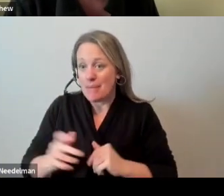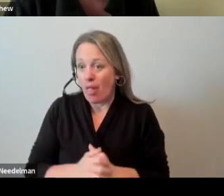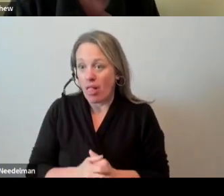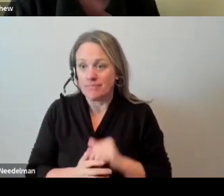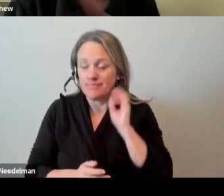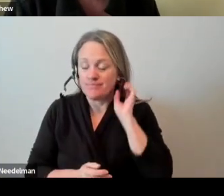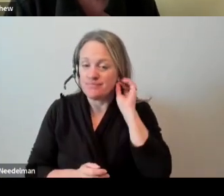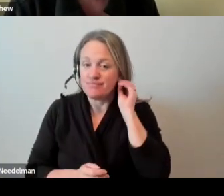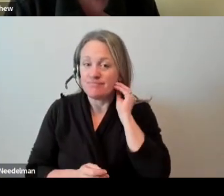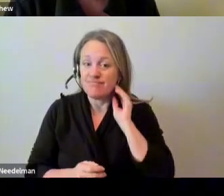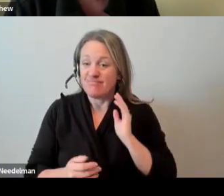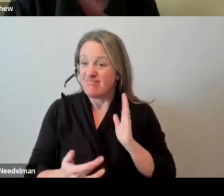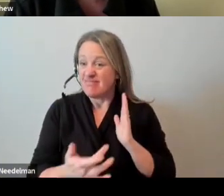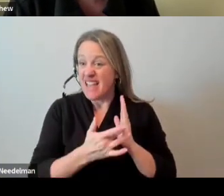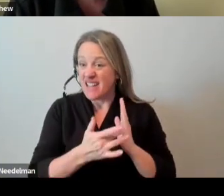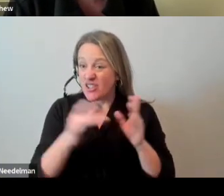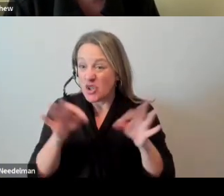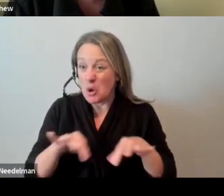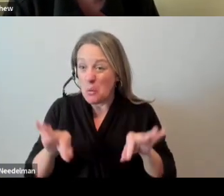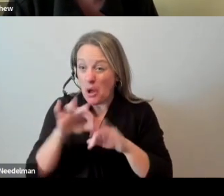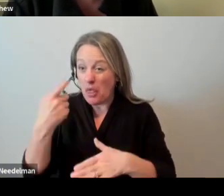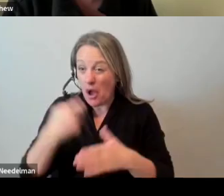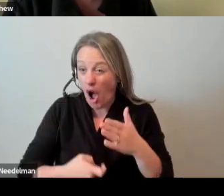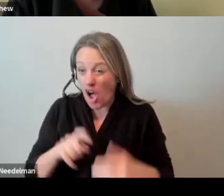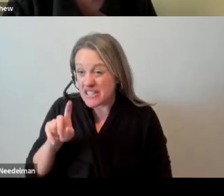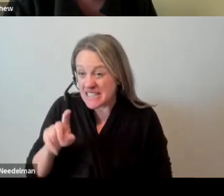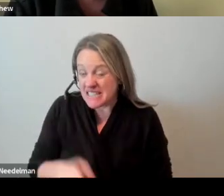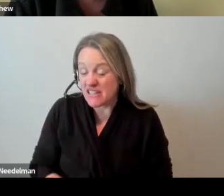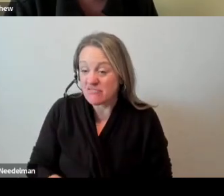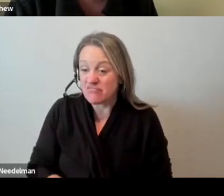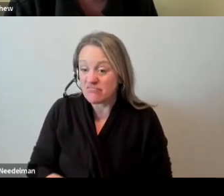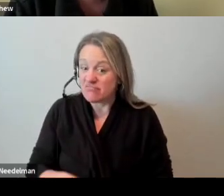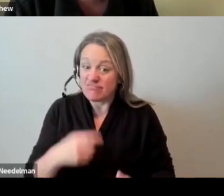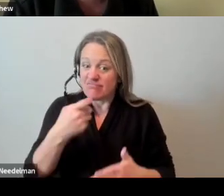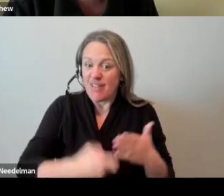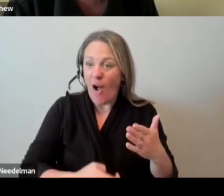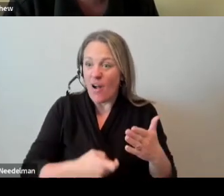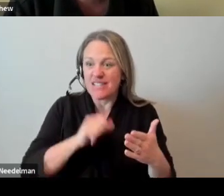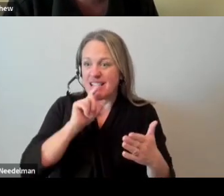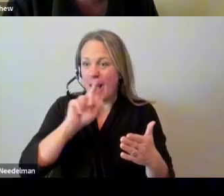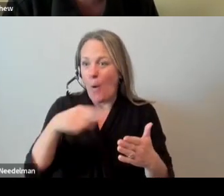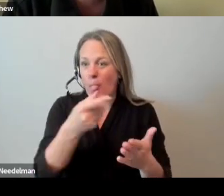Is technology worth the cost with an understanding that the cost is not just monetary? Technologies are never